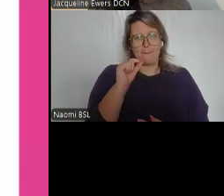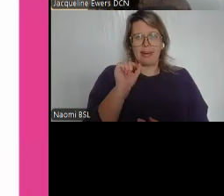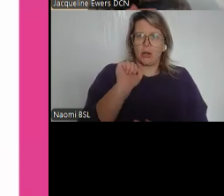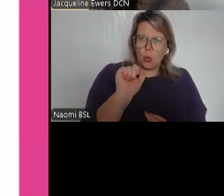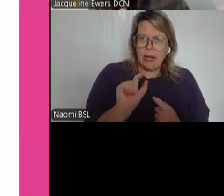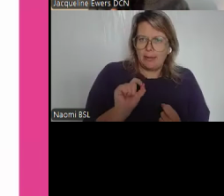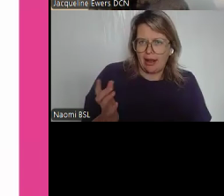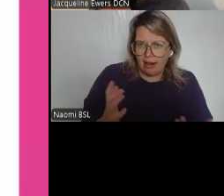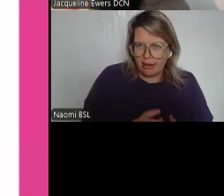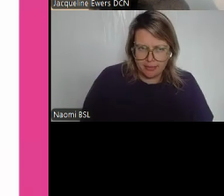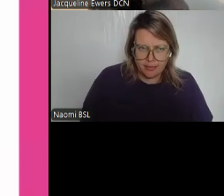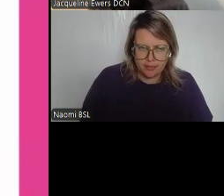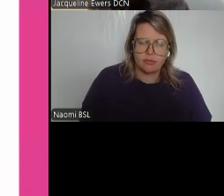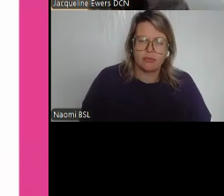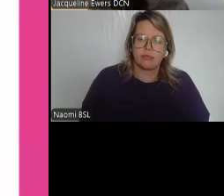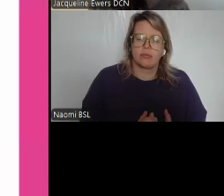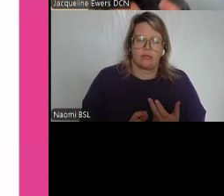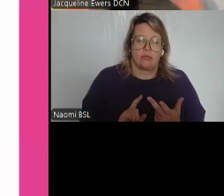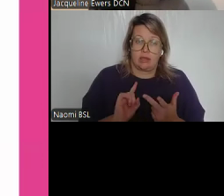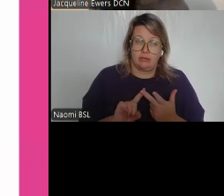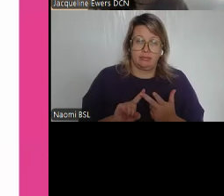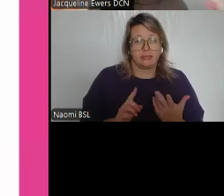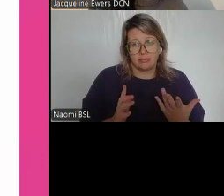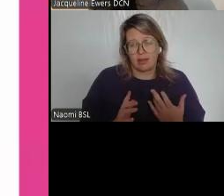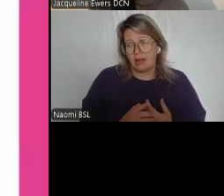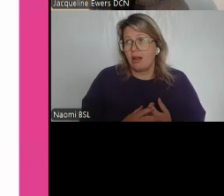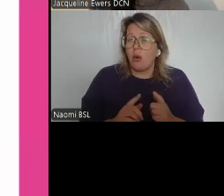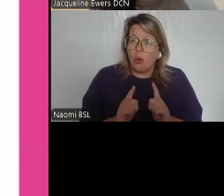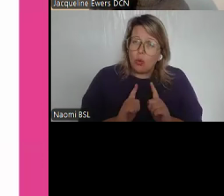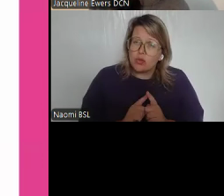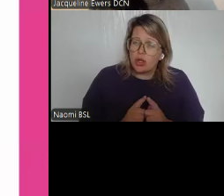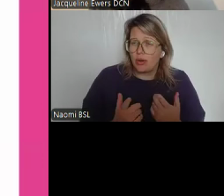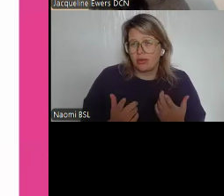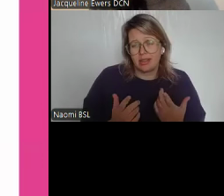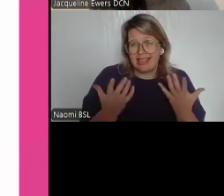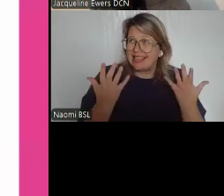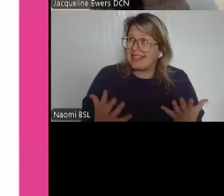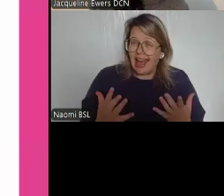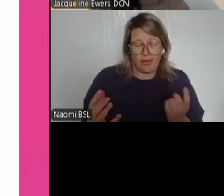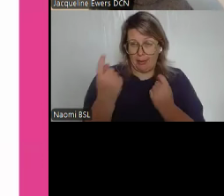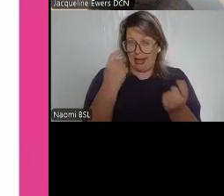With an increasingly busy and complex digital landscape,